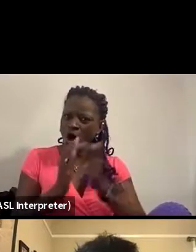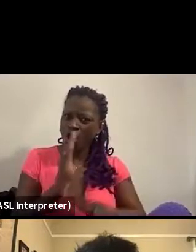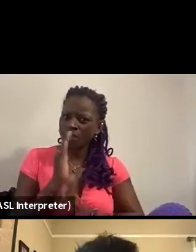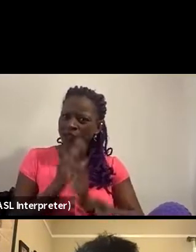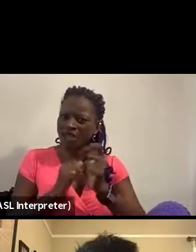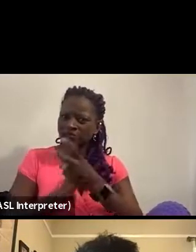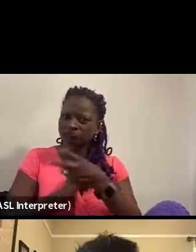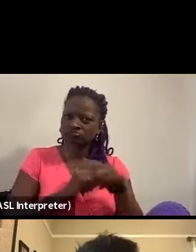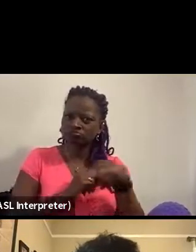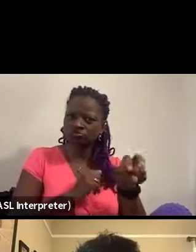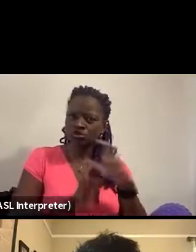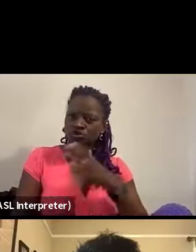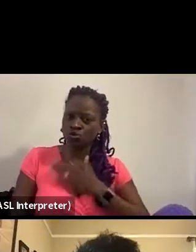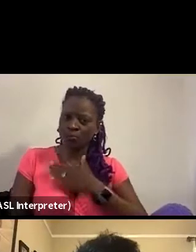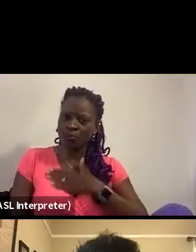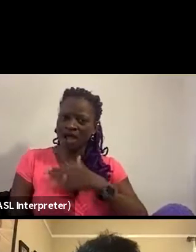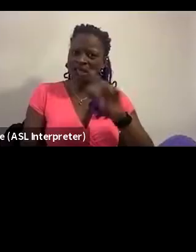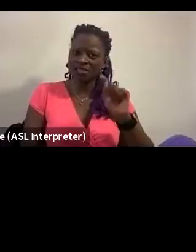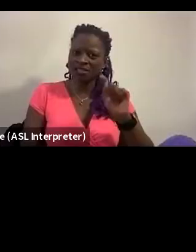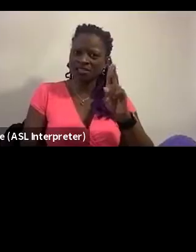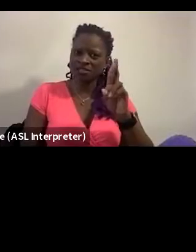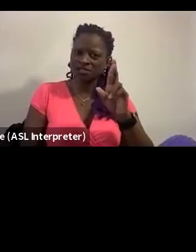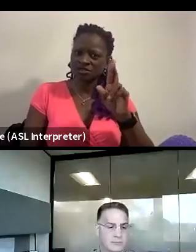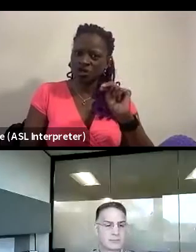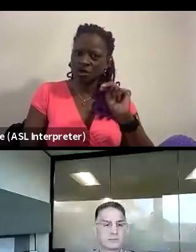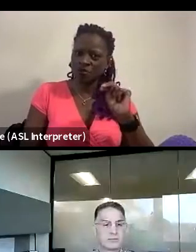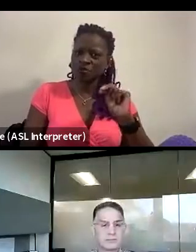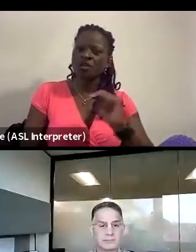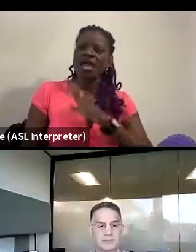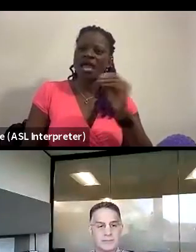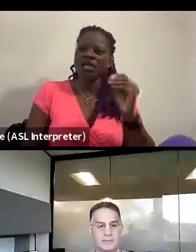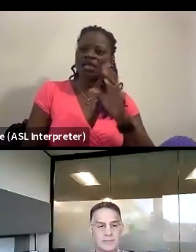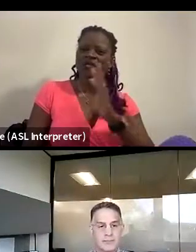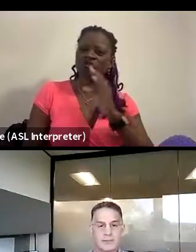And then I talk to Can a little bit about this. But just so that I'm clear on it,